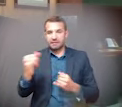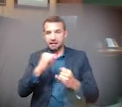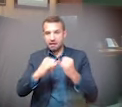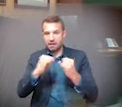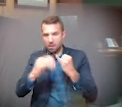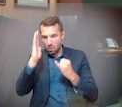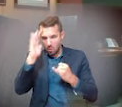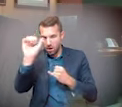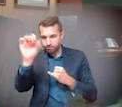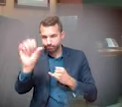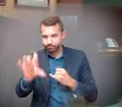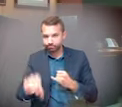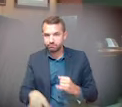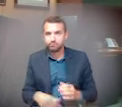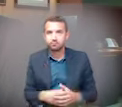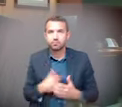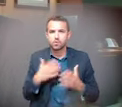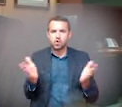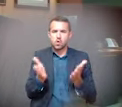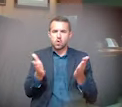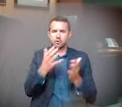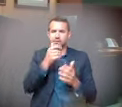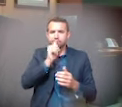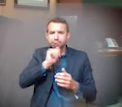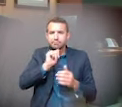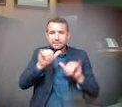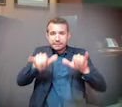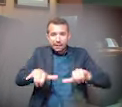at the end of this program so I encourage everyone to stick around. Don't go anywhere.